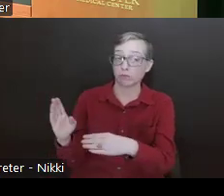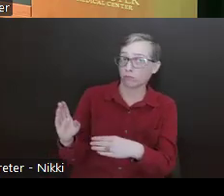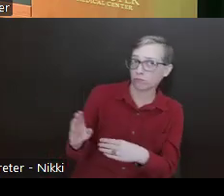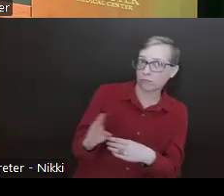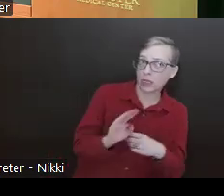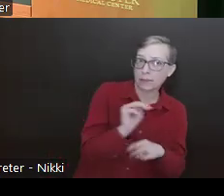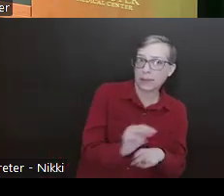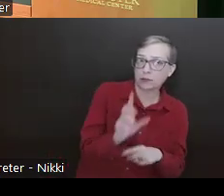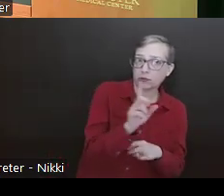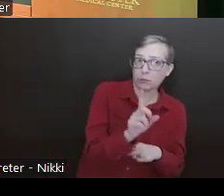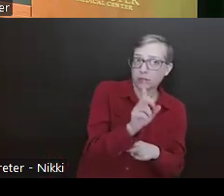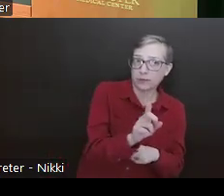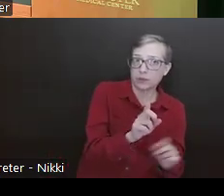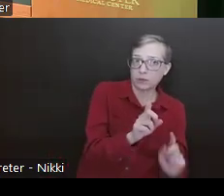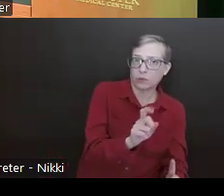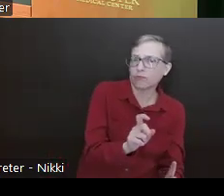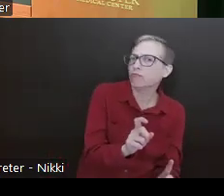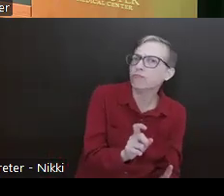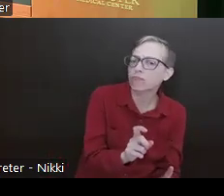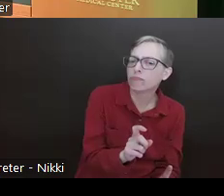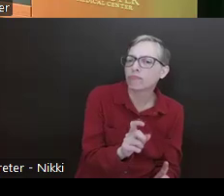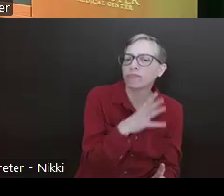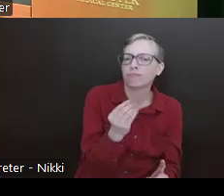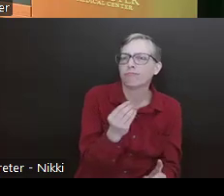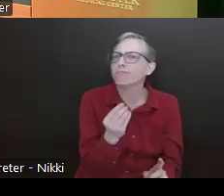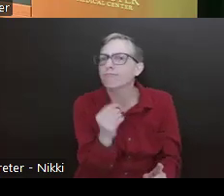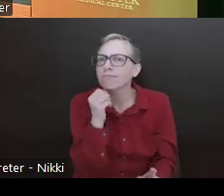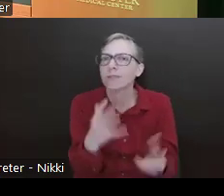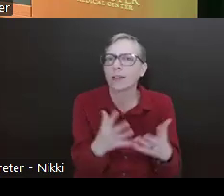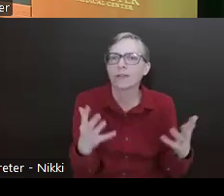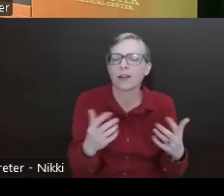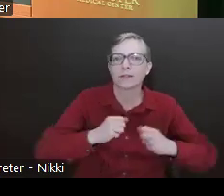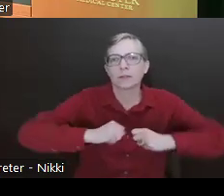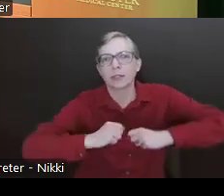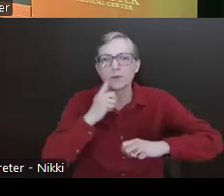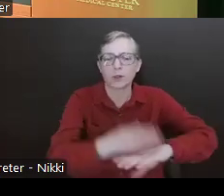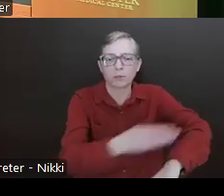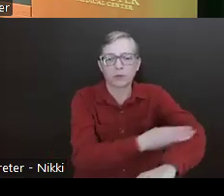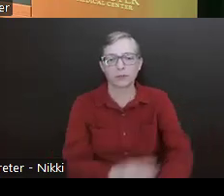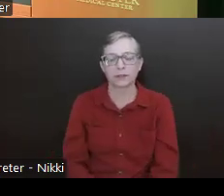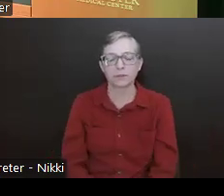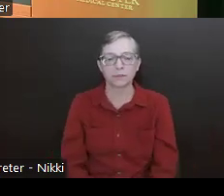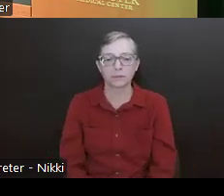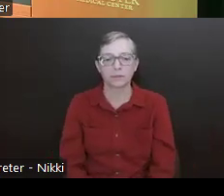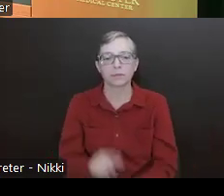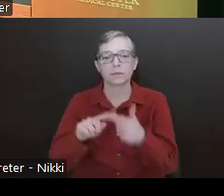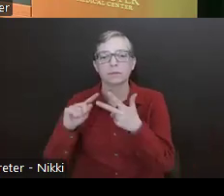also there wasn't much much room to improve both of these studies used kind of uh outcome measures